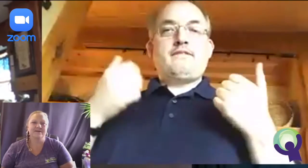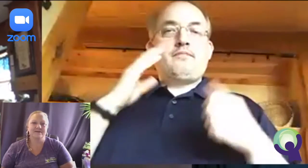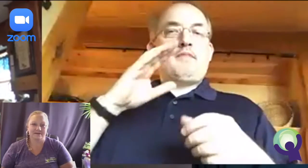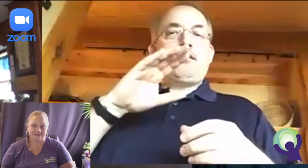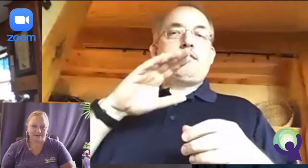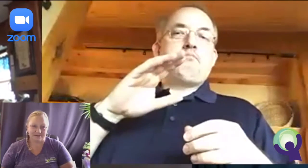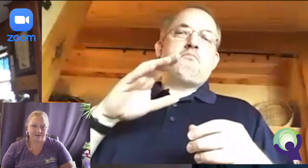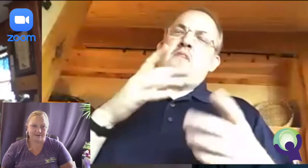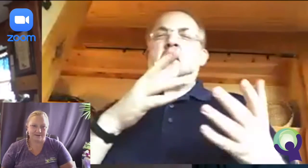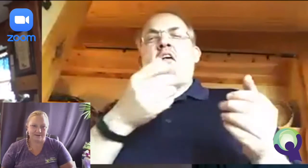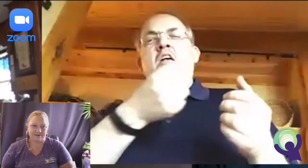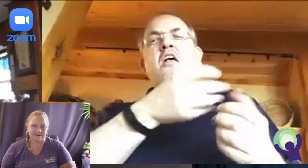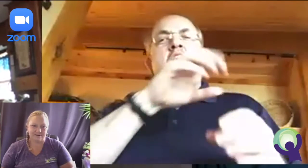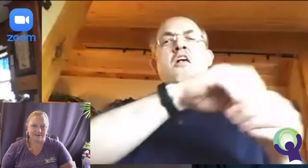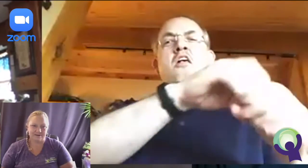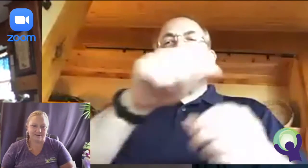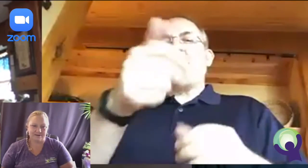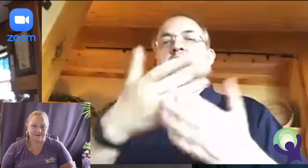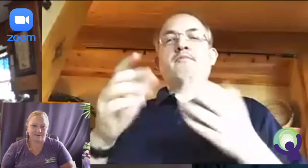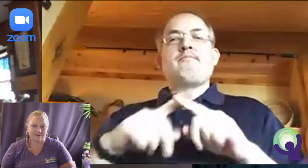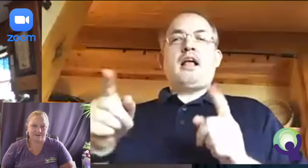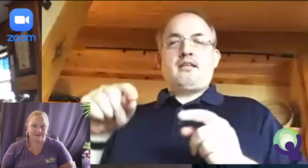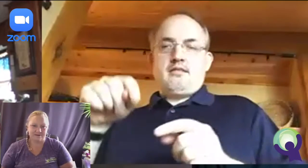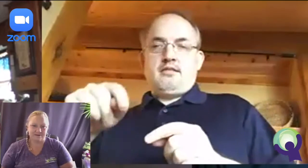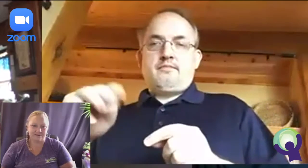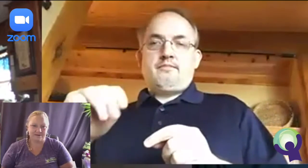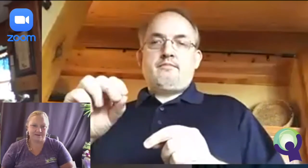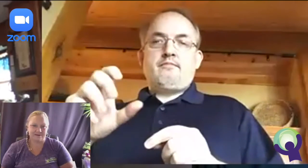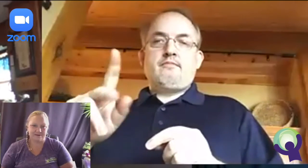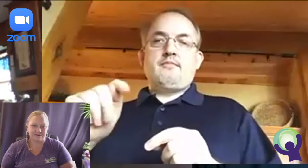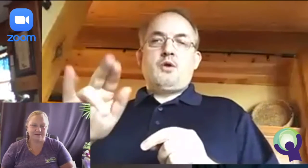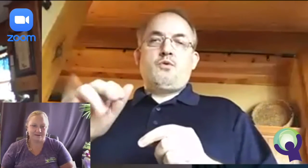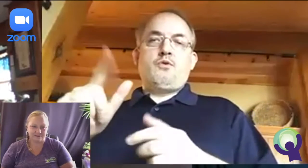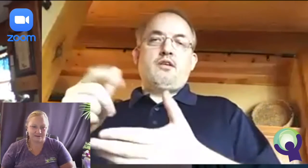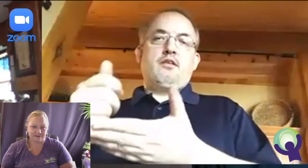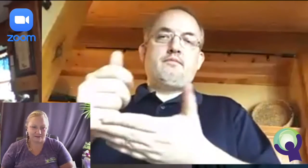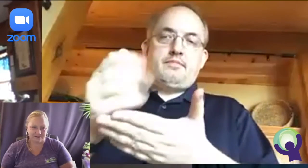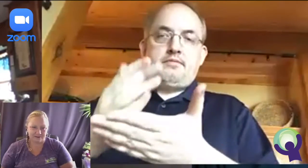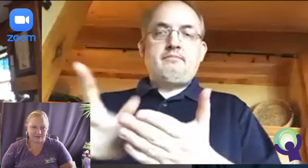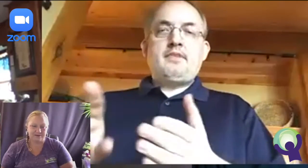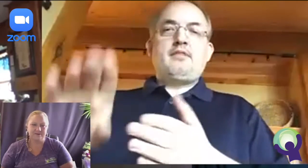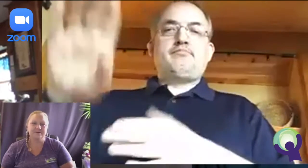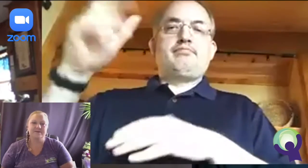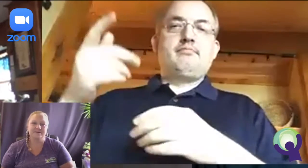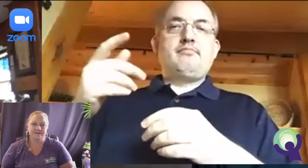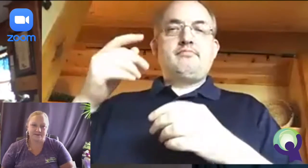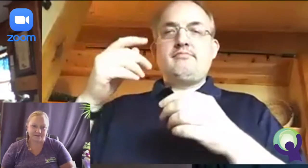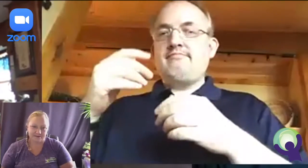and getting the students and student life club and to be involved and all those activities. So that